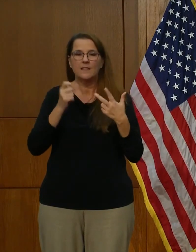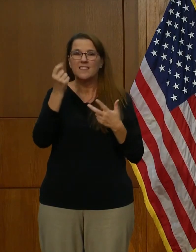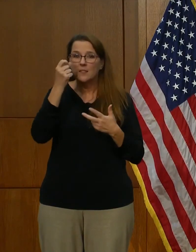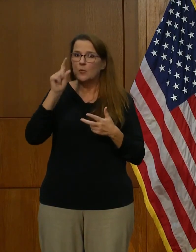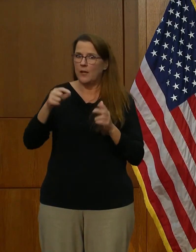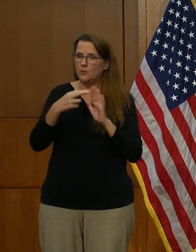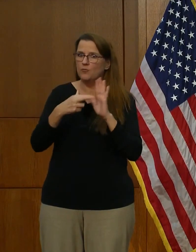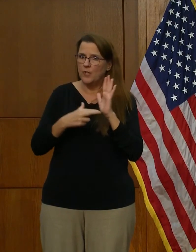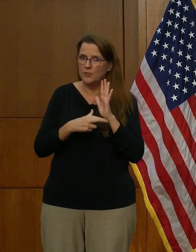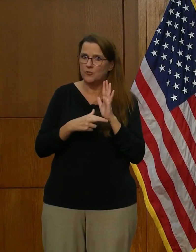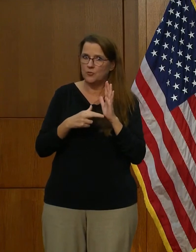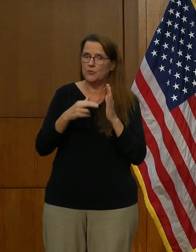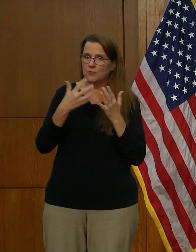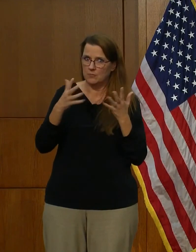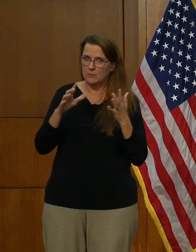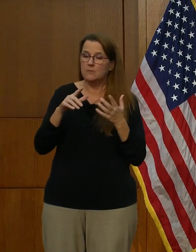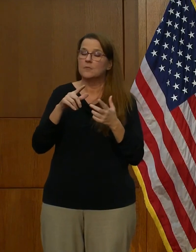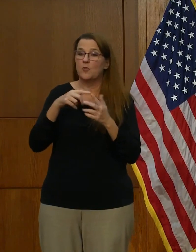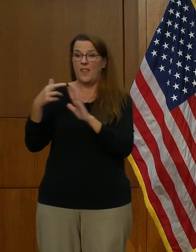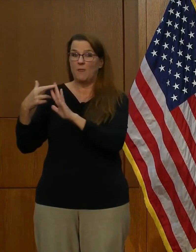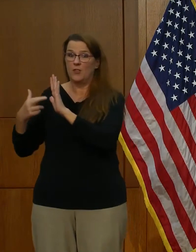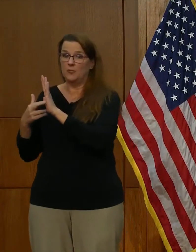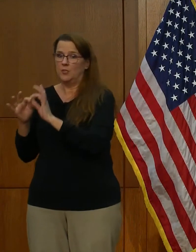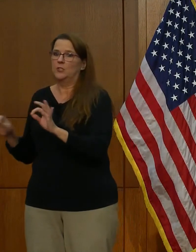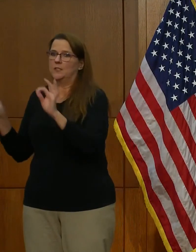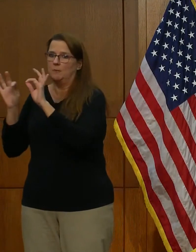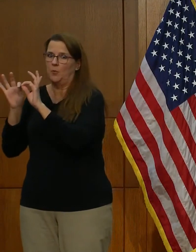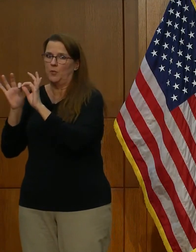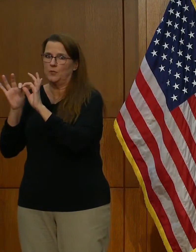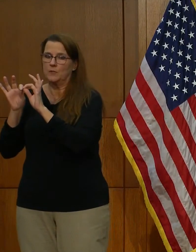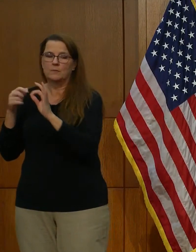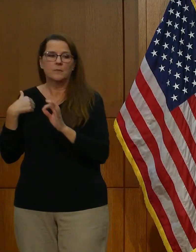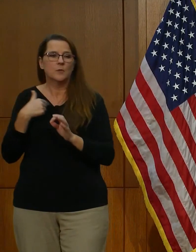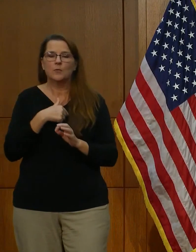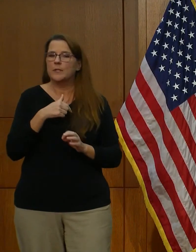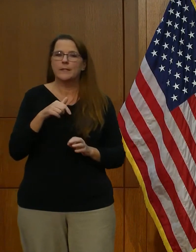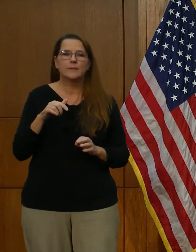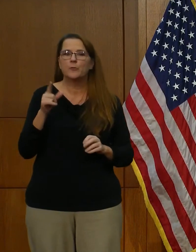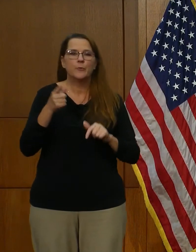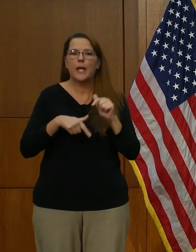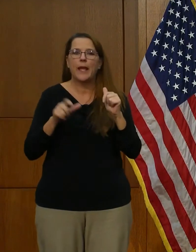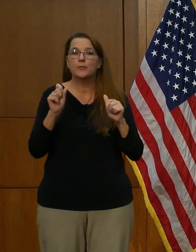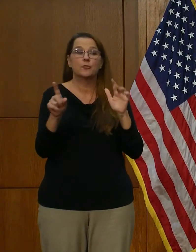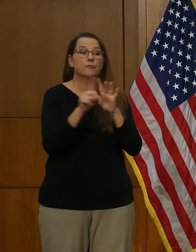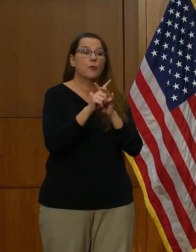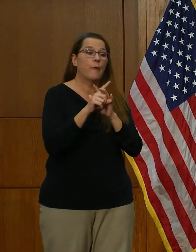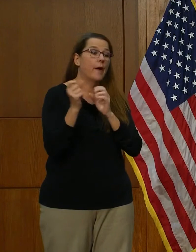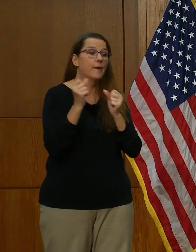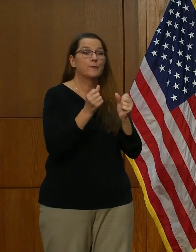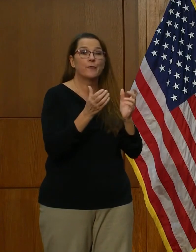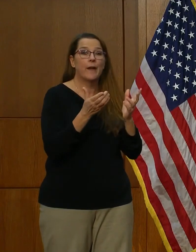INDIVIDUALS WHO REGISTERED. S O. THE REGISTRATION COMPONENT